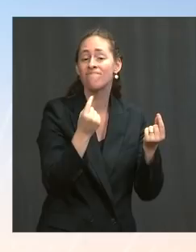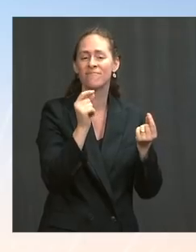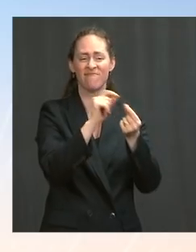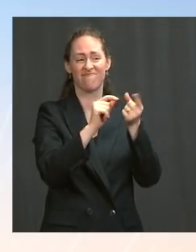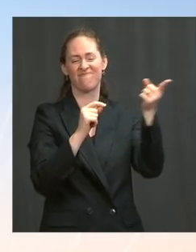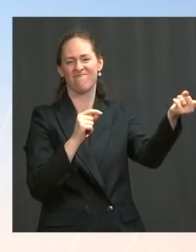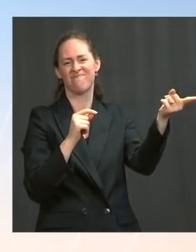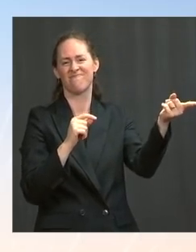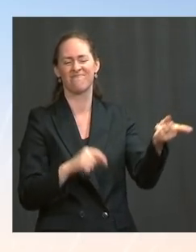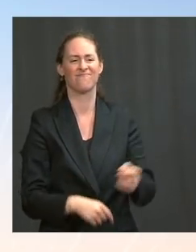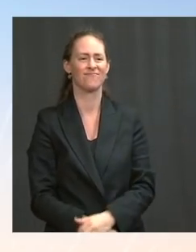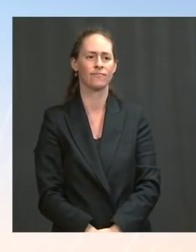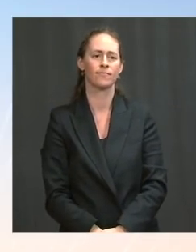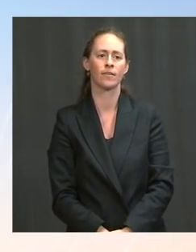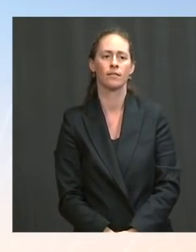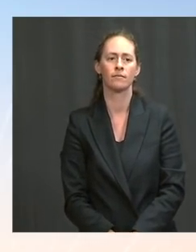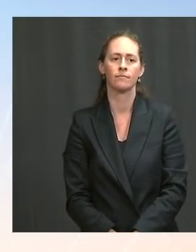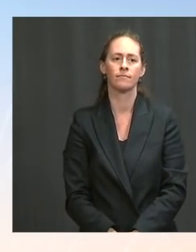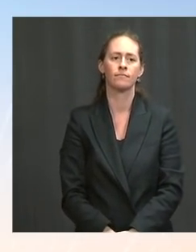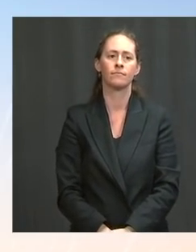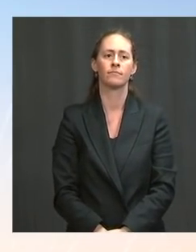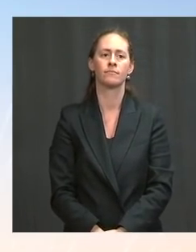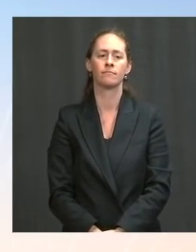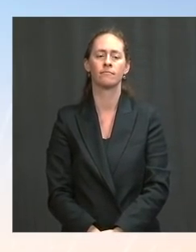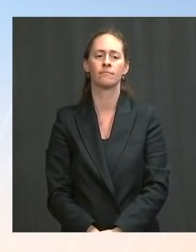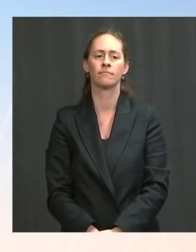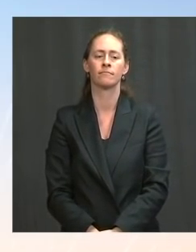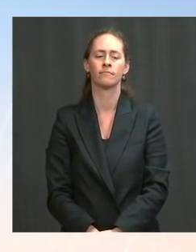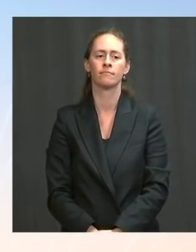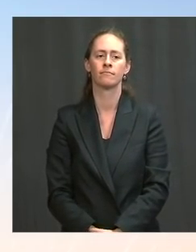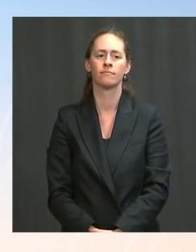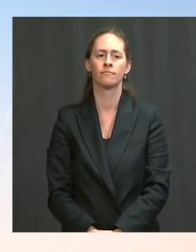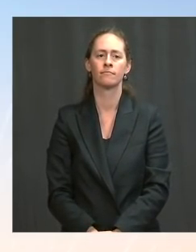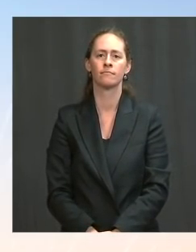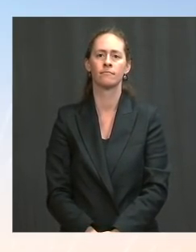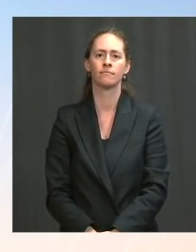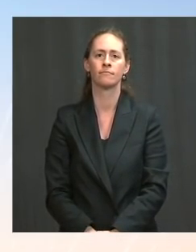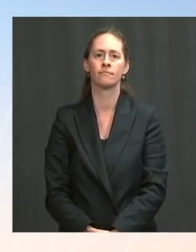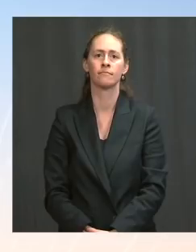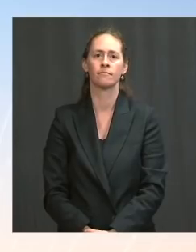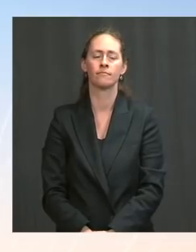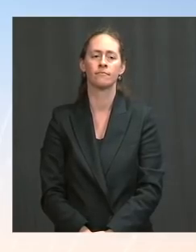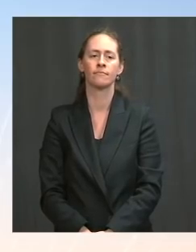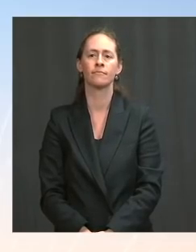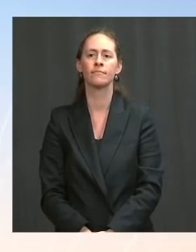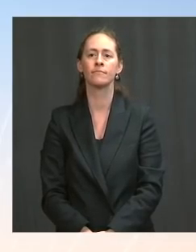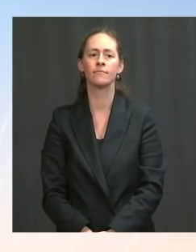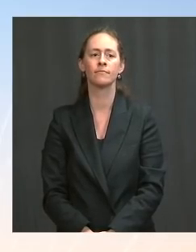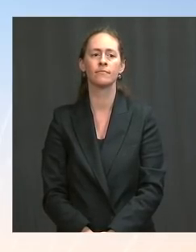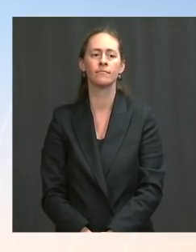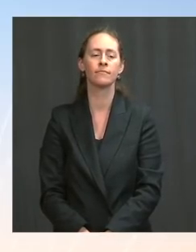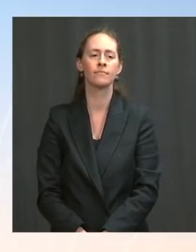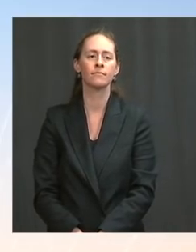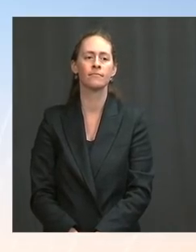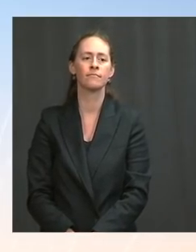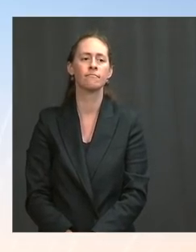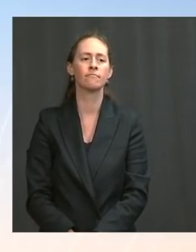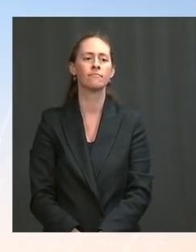The Press: The Iraqi government issued a statement, calling it an "unacceptable" violation of their sovereignty and national security. So, I'm wondering, has there been outreach